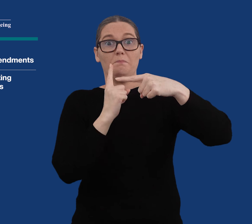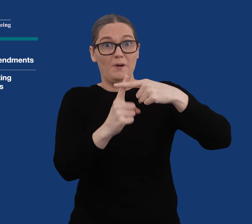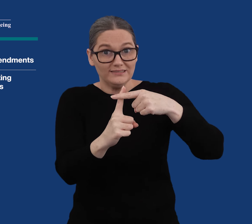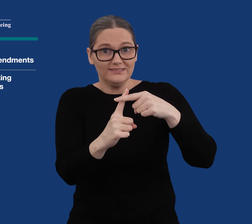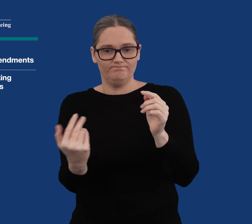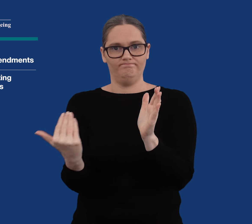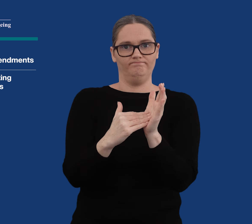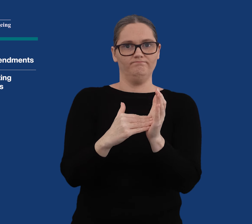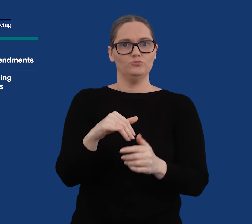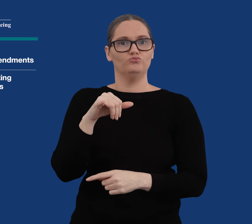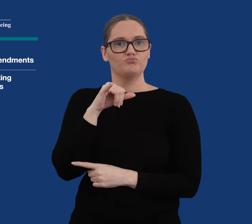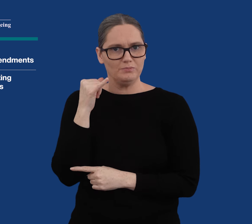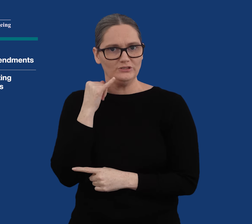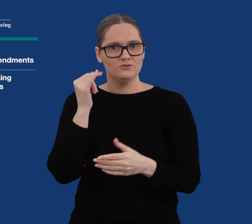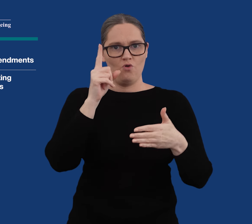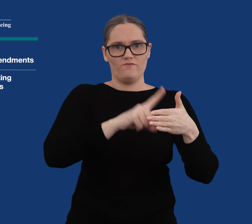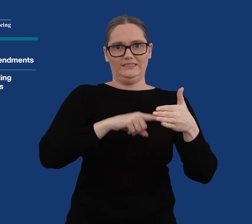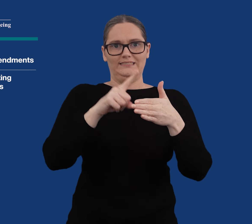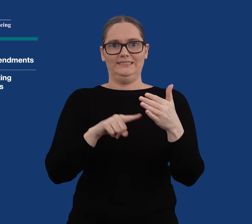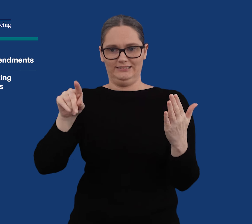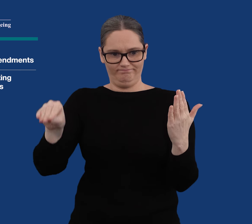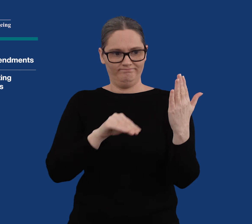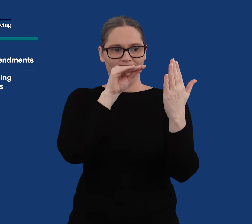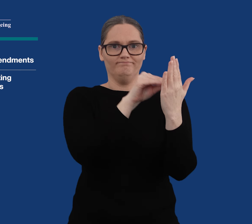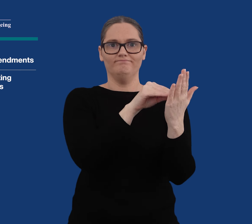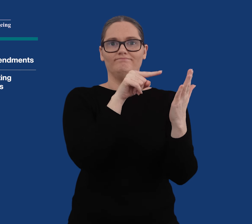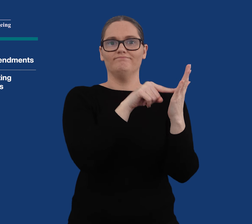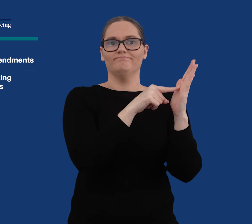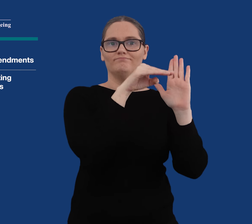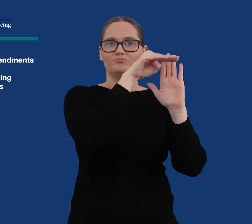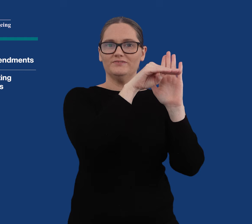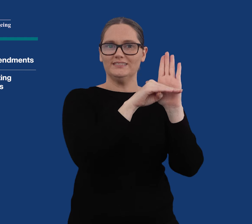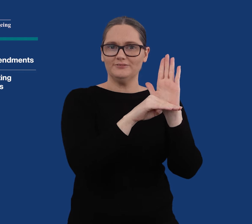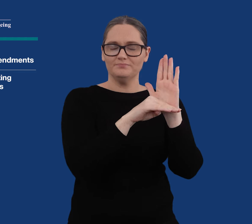AND new criminal offences to existing civil penalty provision